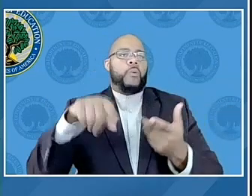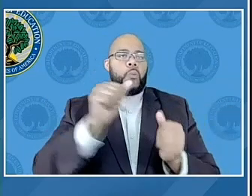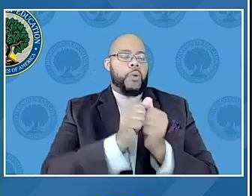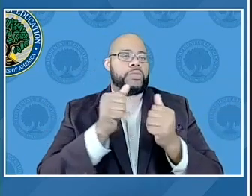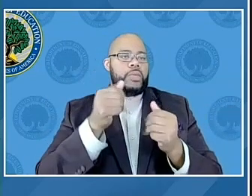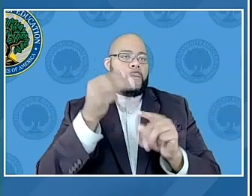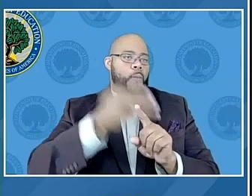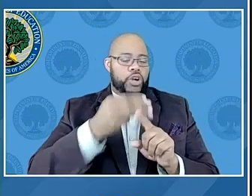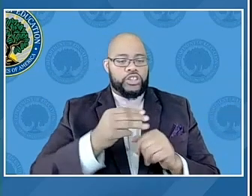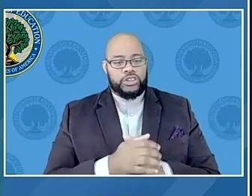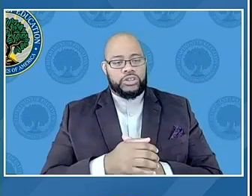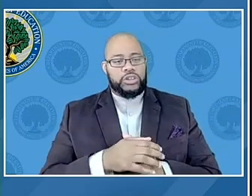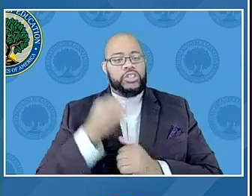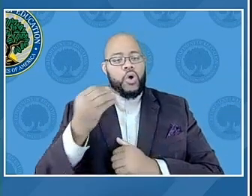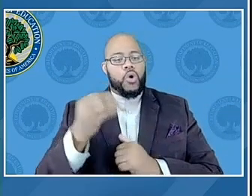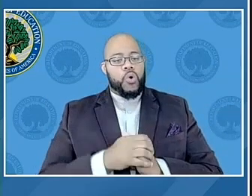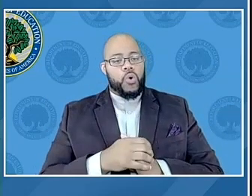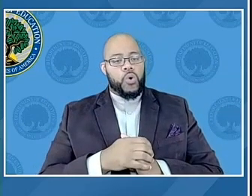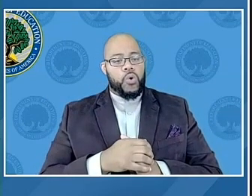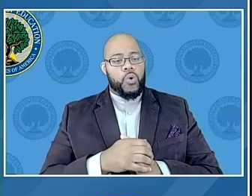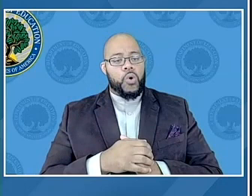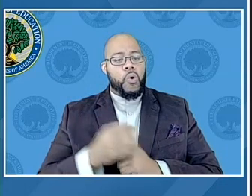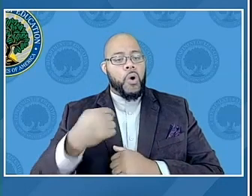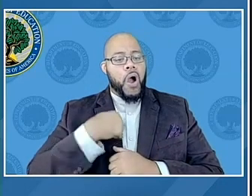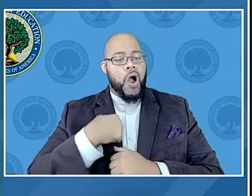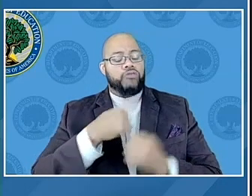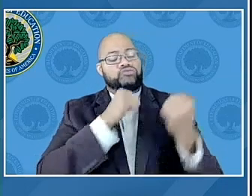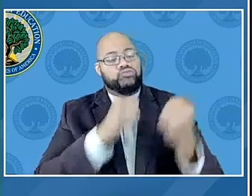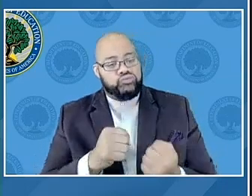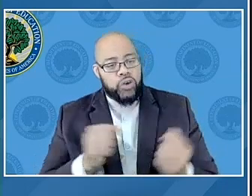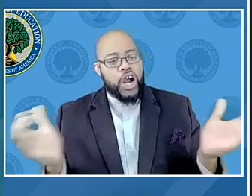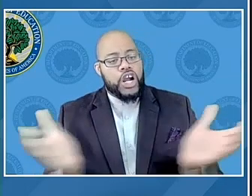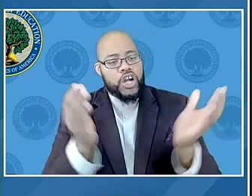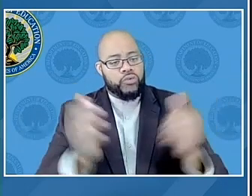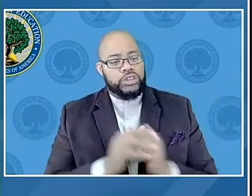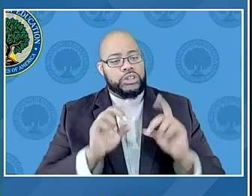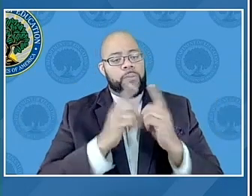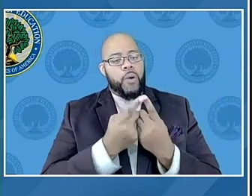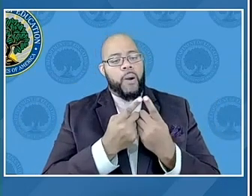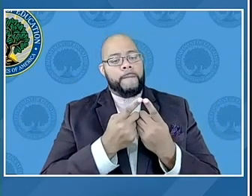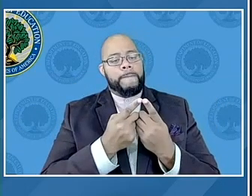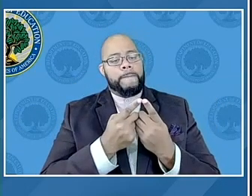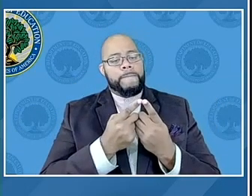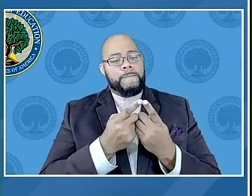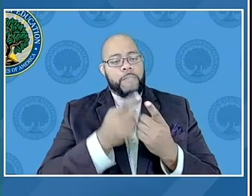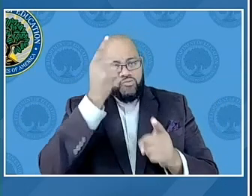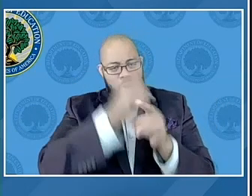So I strongly encourage the Department to rightsize borrowers' debts to what they